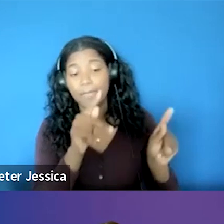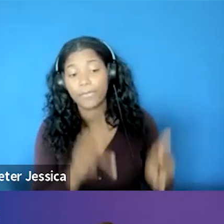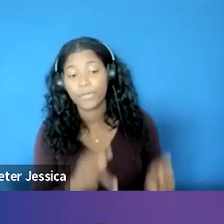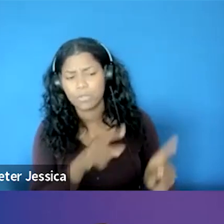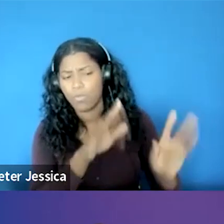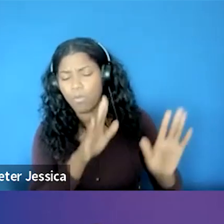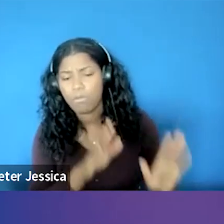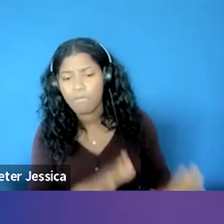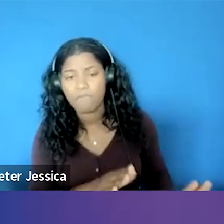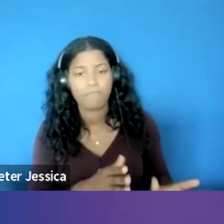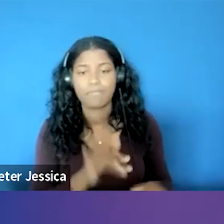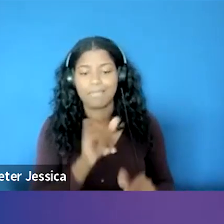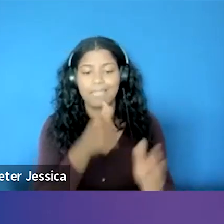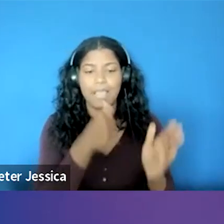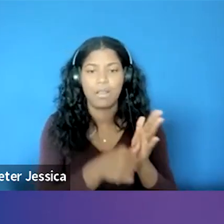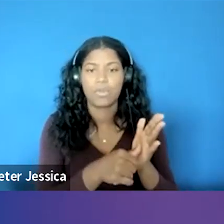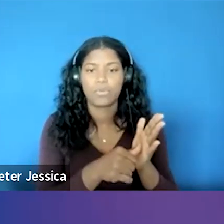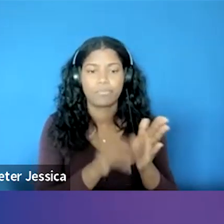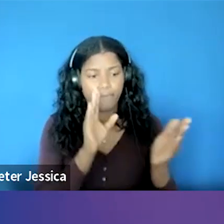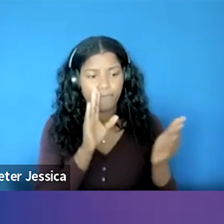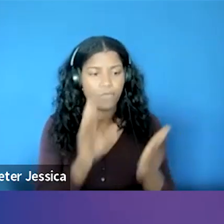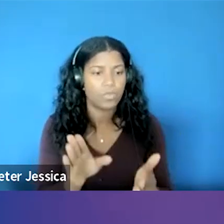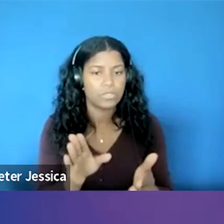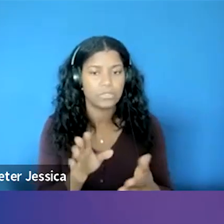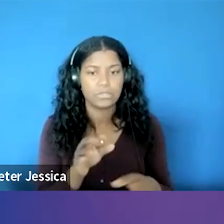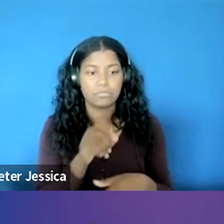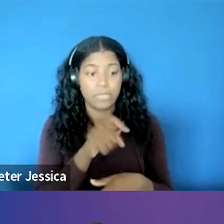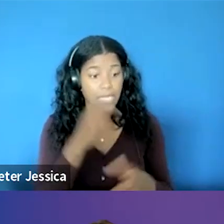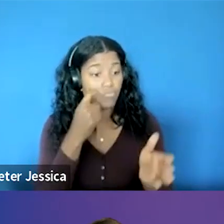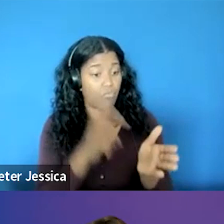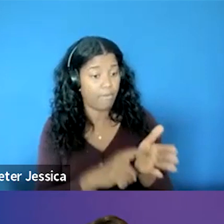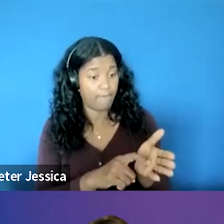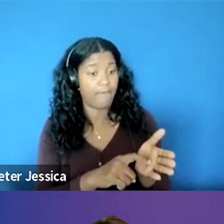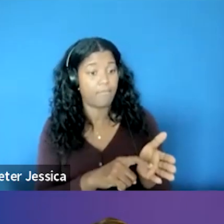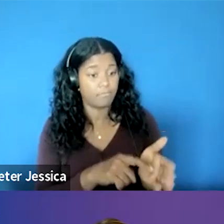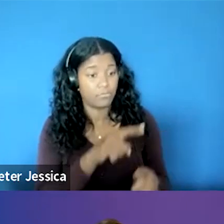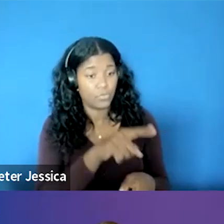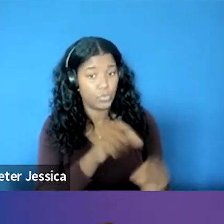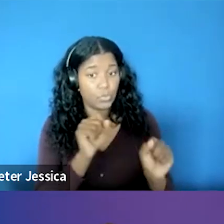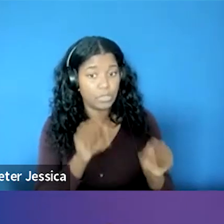it's about whether that person recognizes that you will be asking for time off,